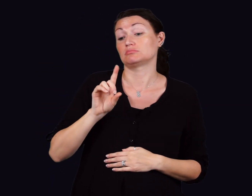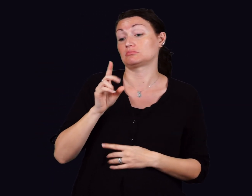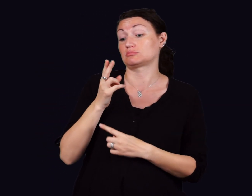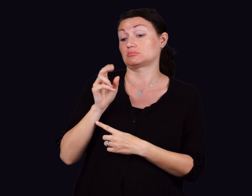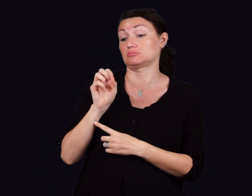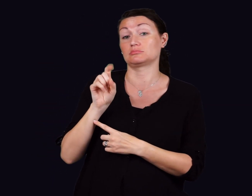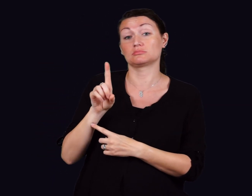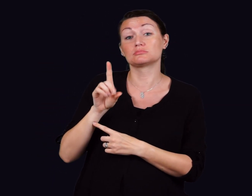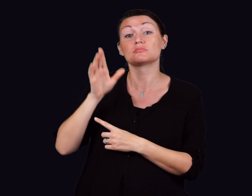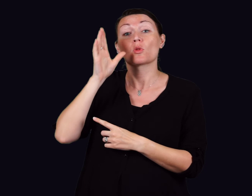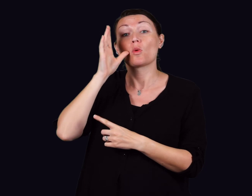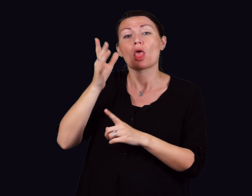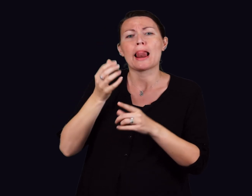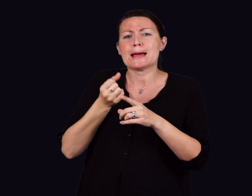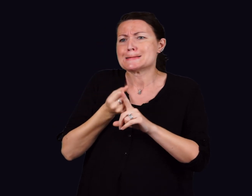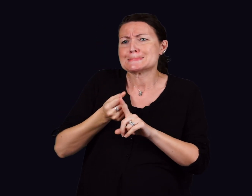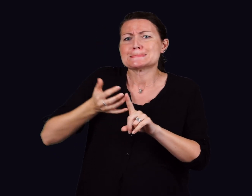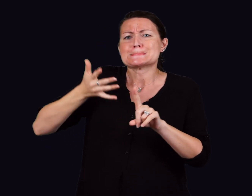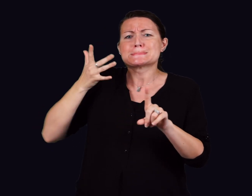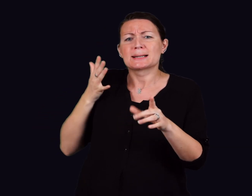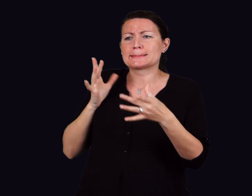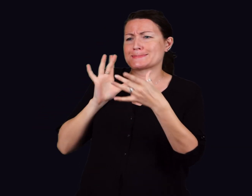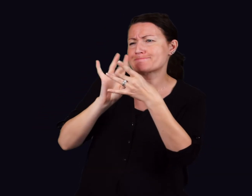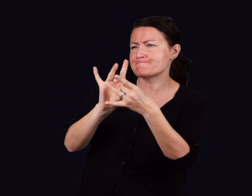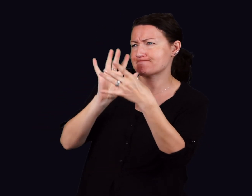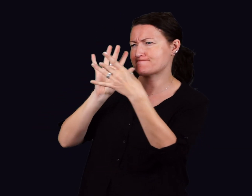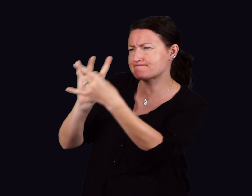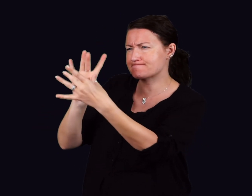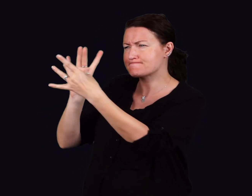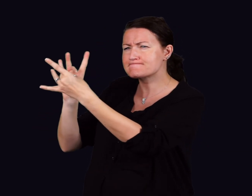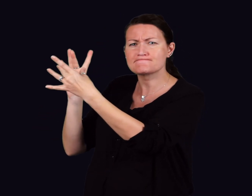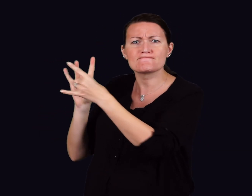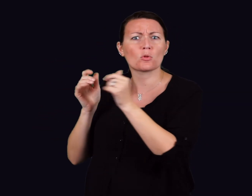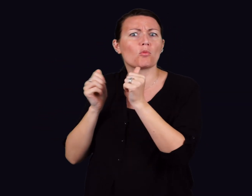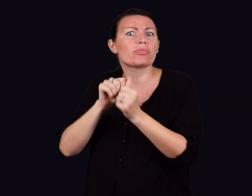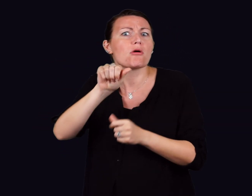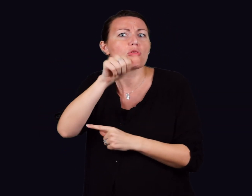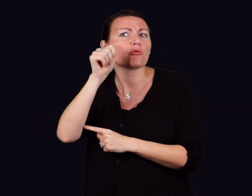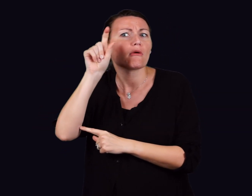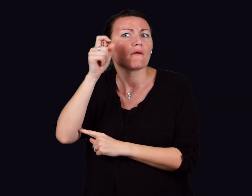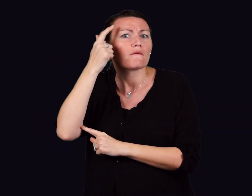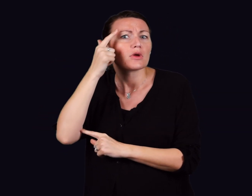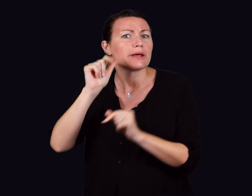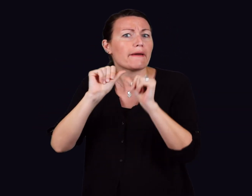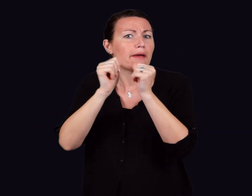*DHHSD will expand connections with other government agencies,